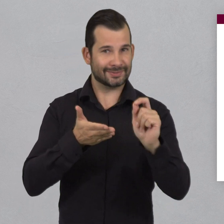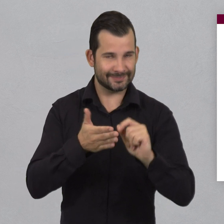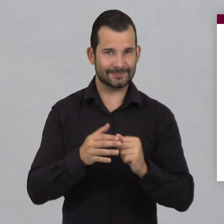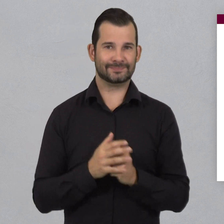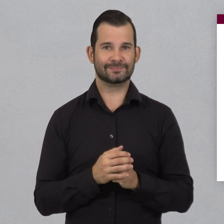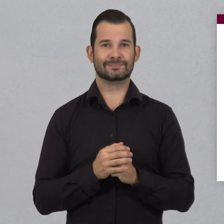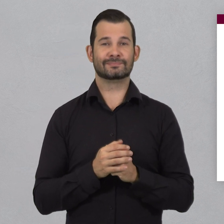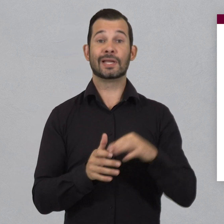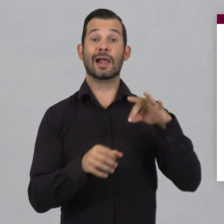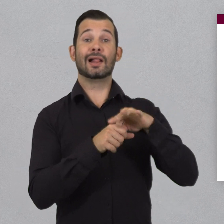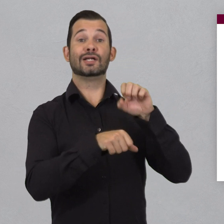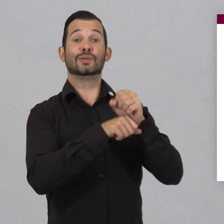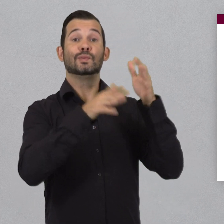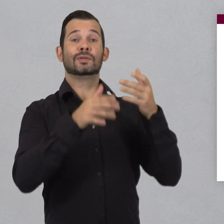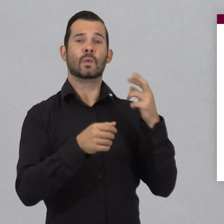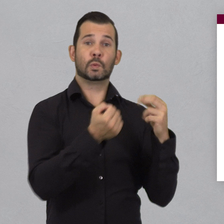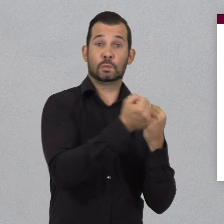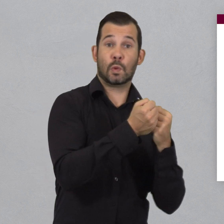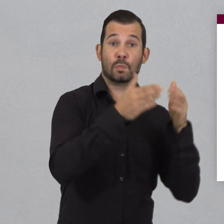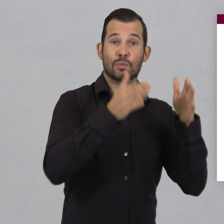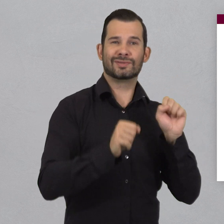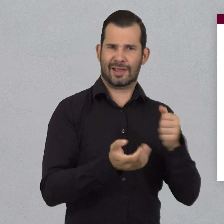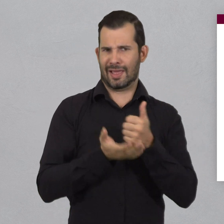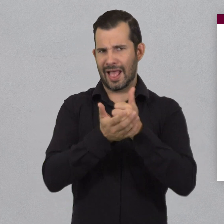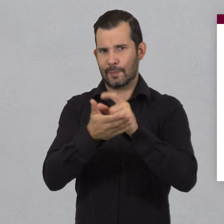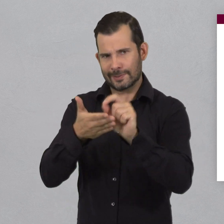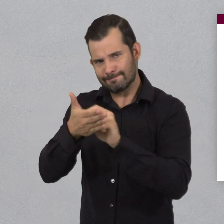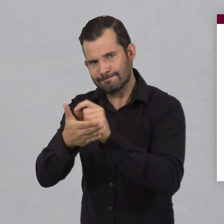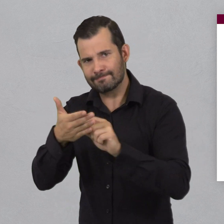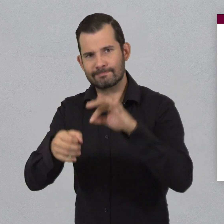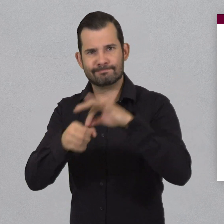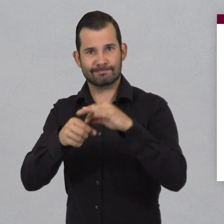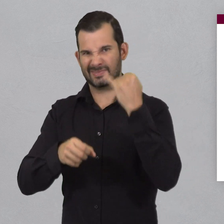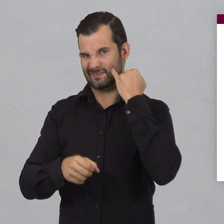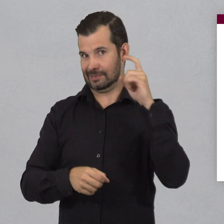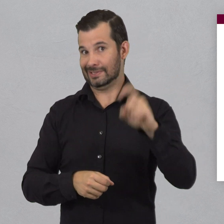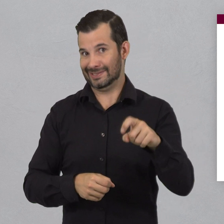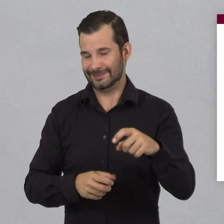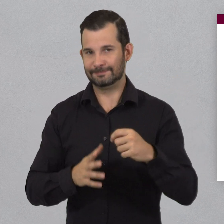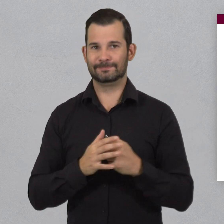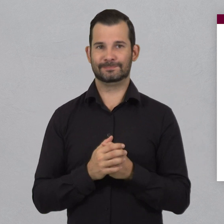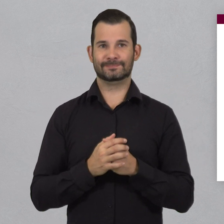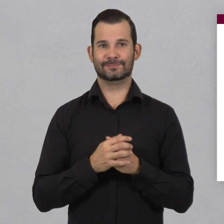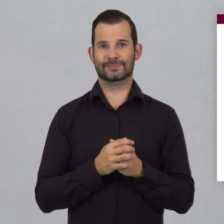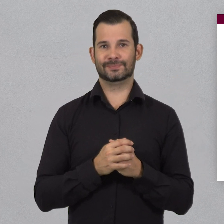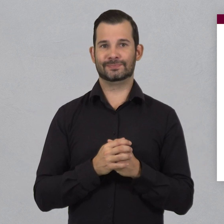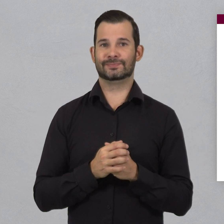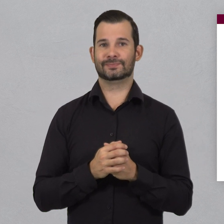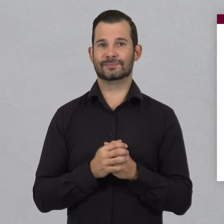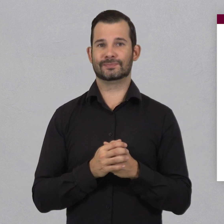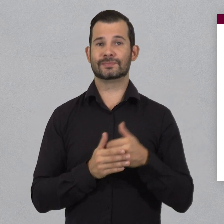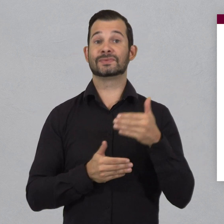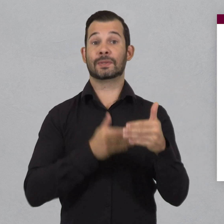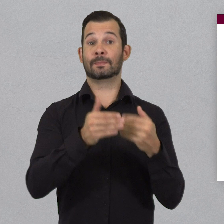pencil. An election worker or a support person can help you complete your ballot, if needed.